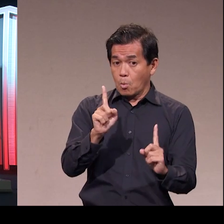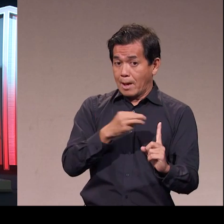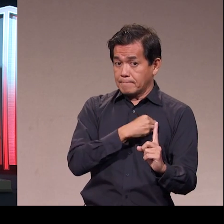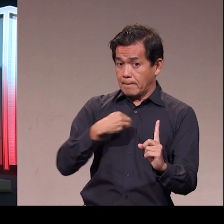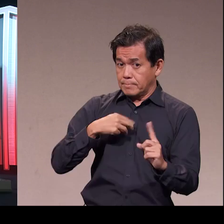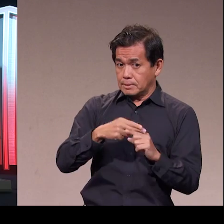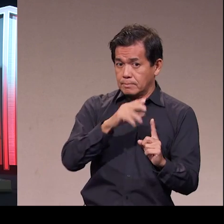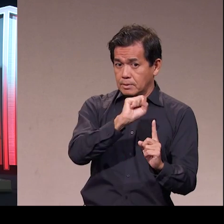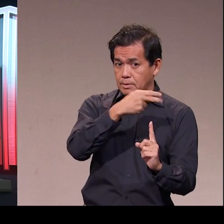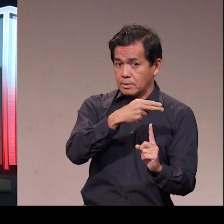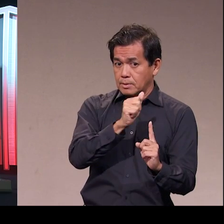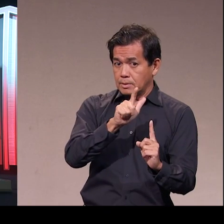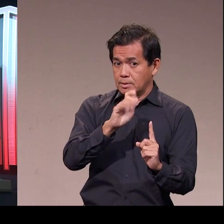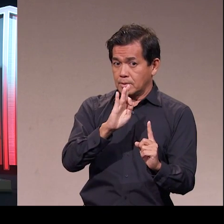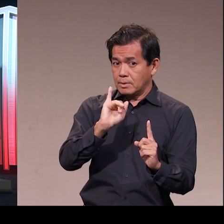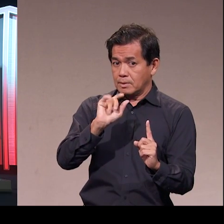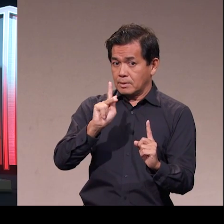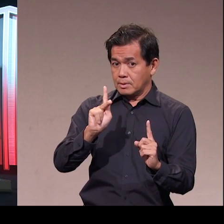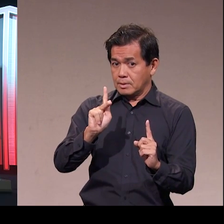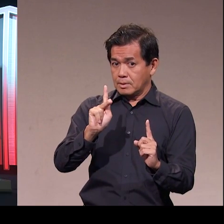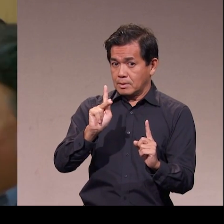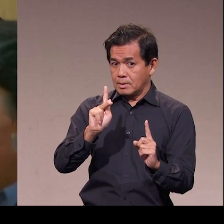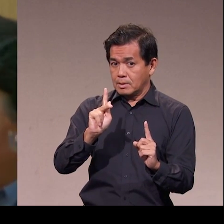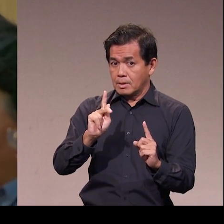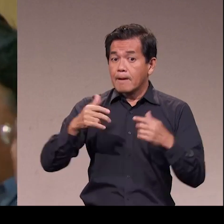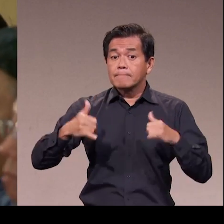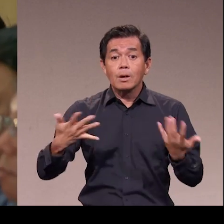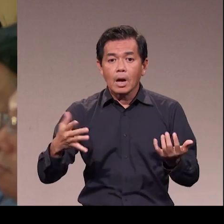He plays the erhu